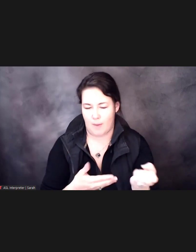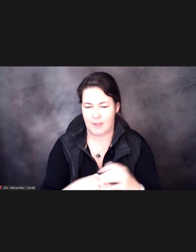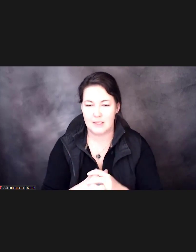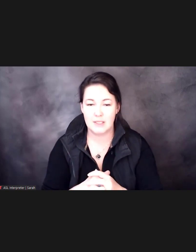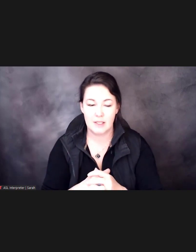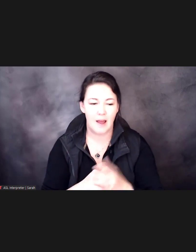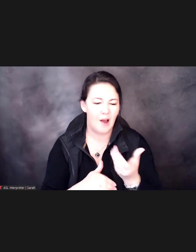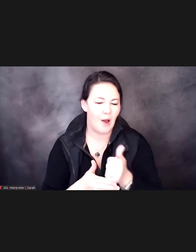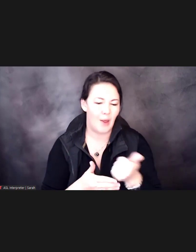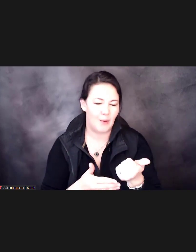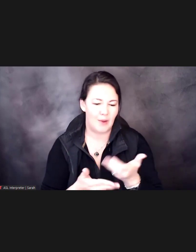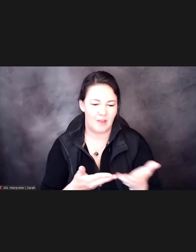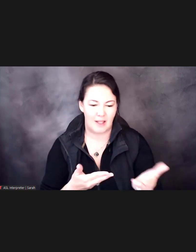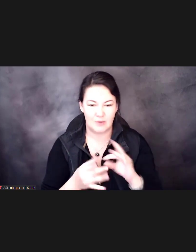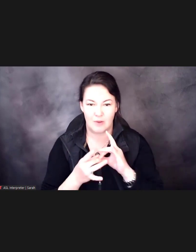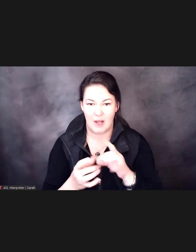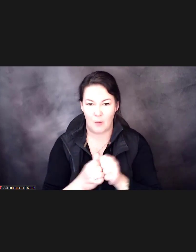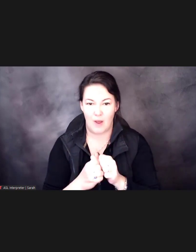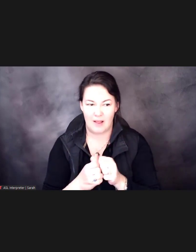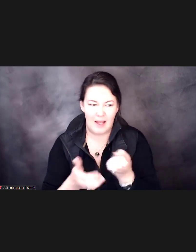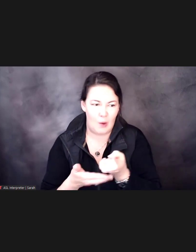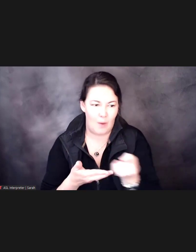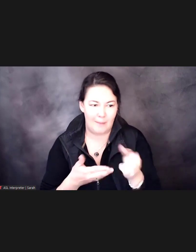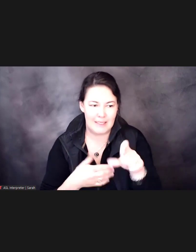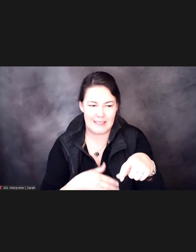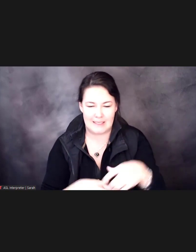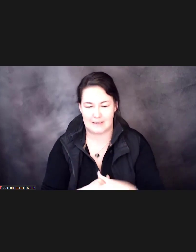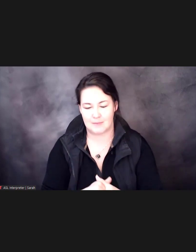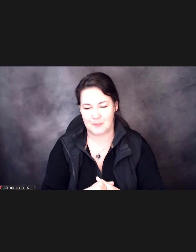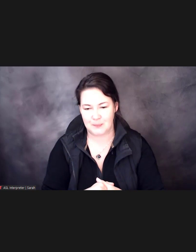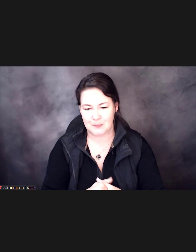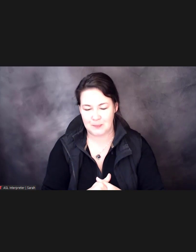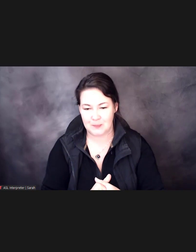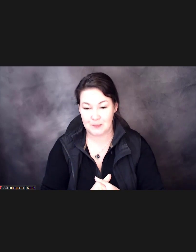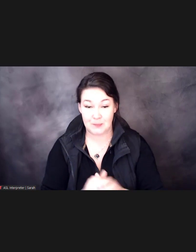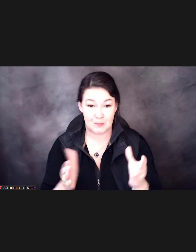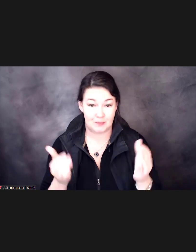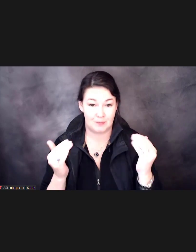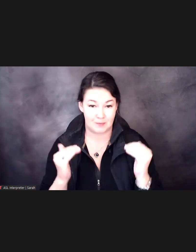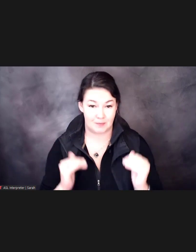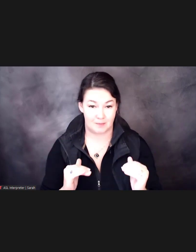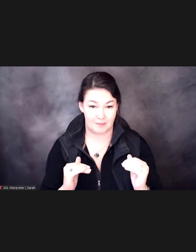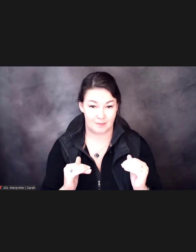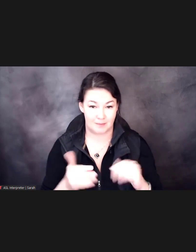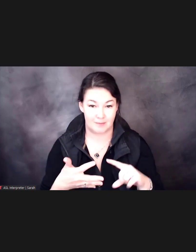equipment and other things related to, um, equipment needs.